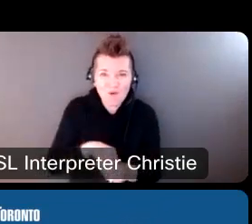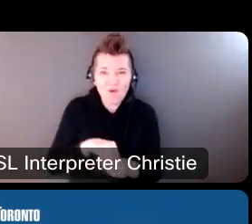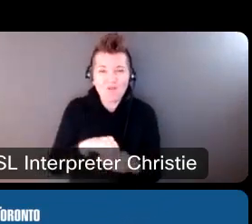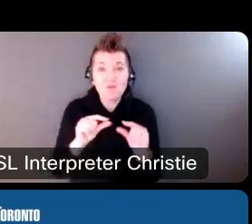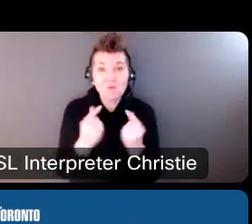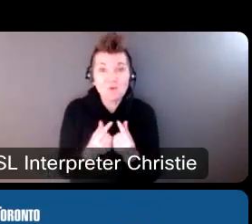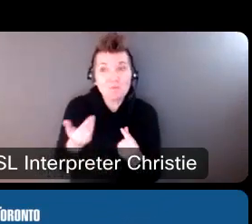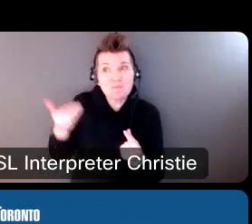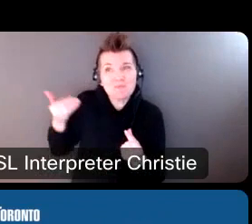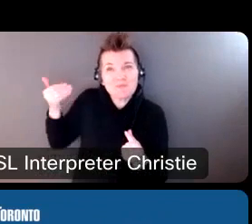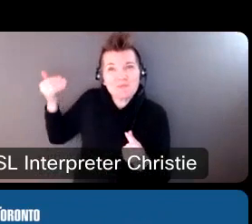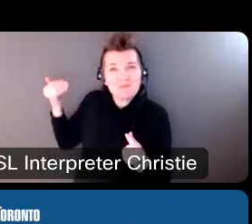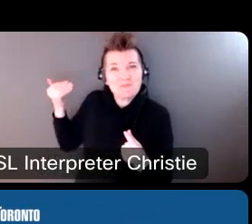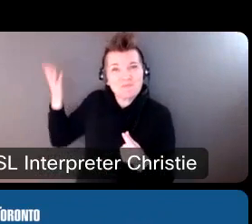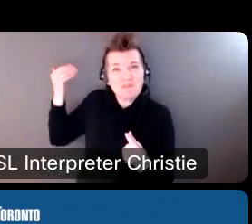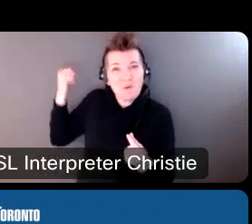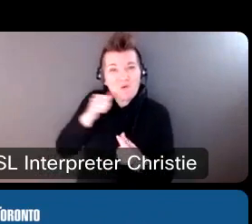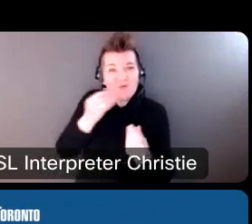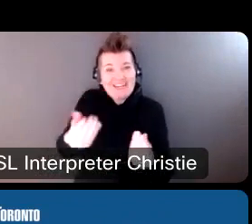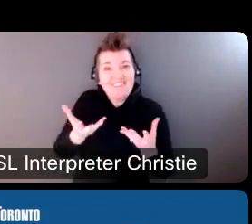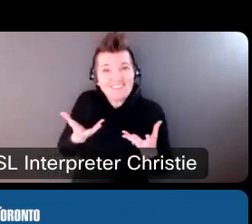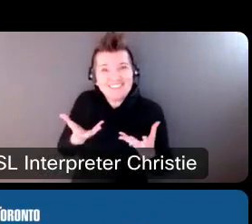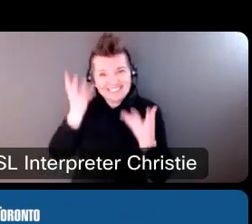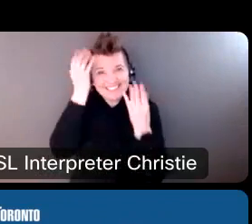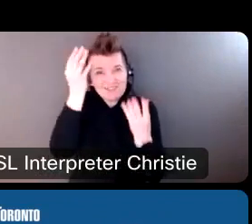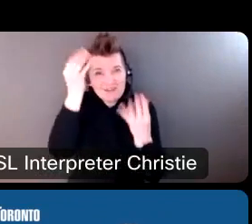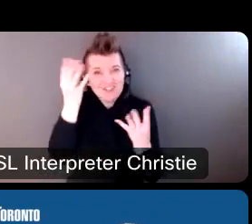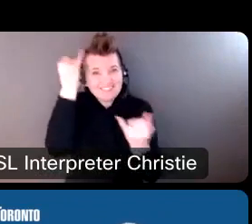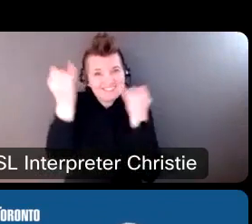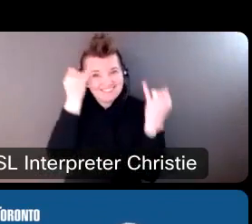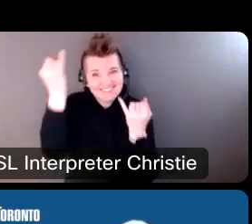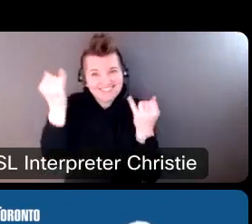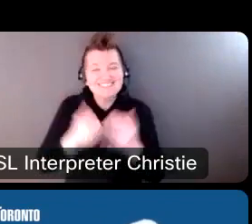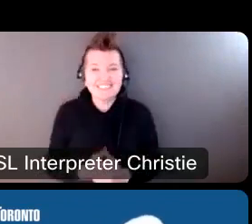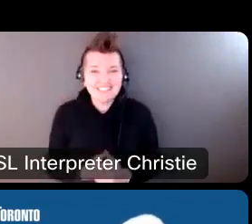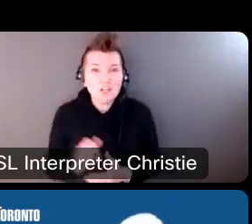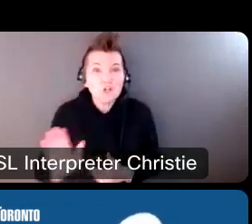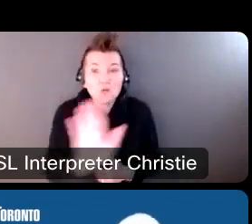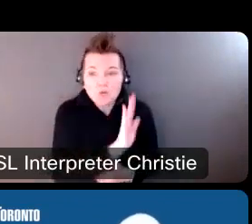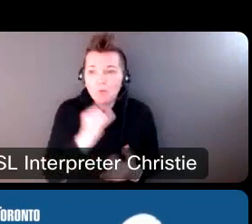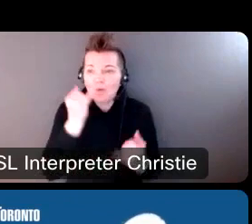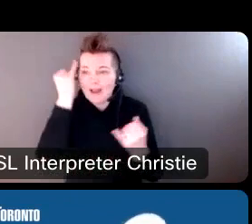of the information from, and we're taking a lot of what we heard and implementing it this year.